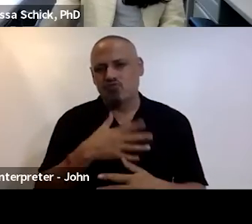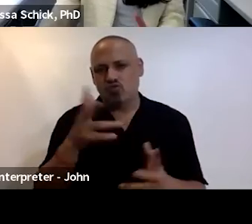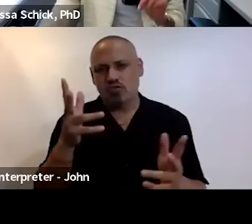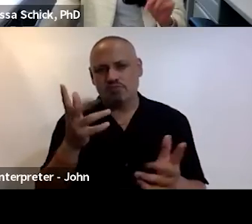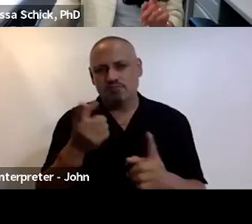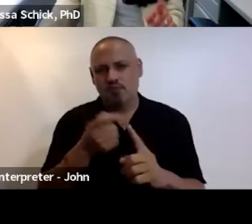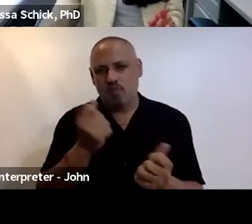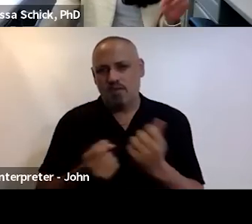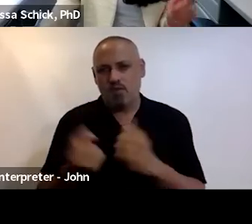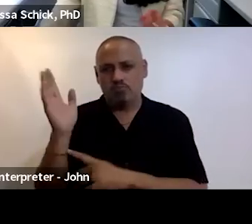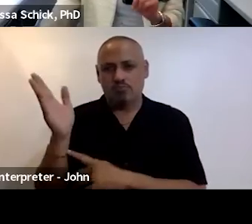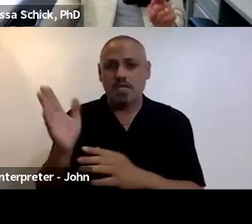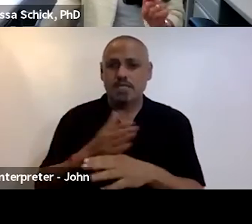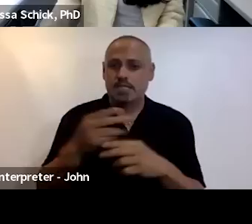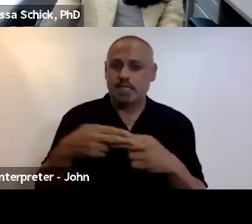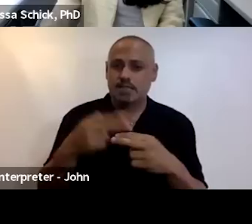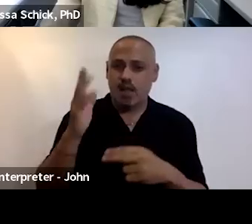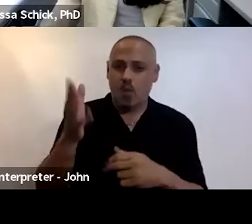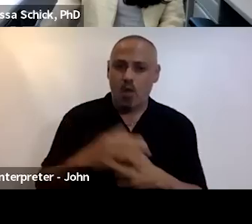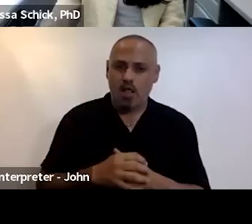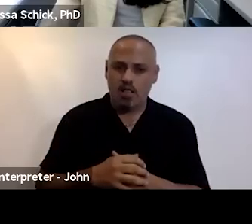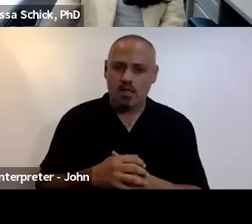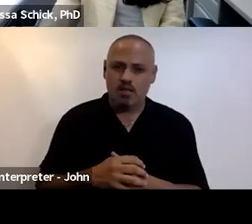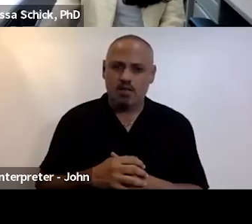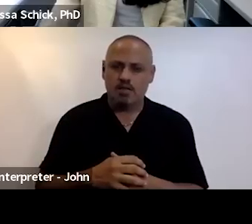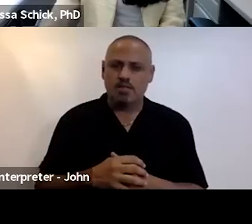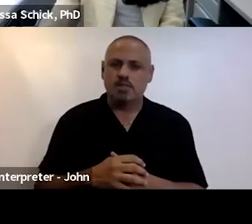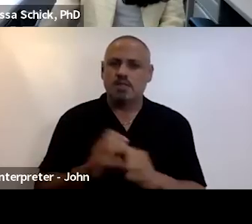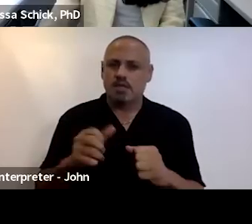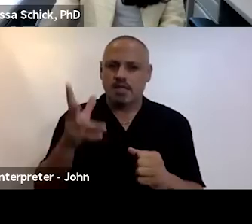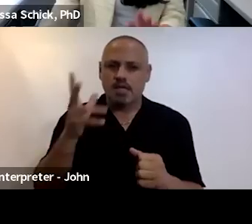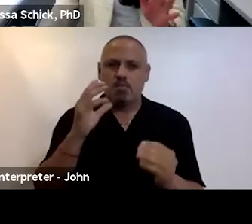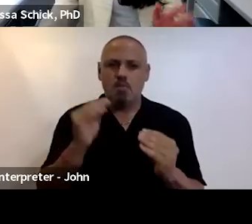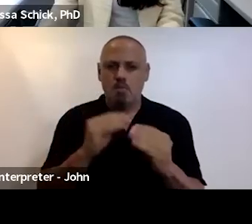I'm going to share slides so that we can hear more about the evaluation.